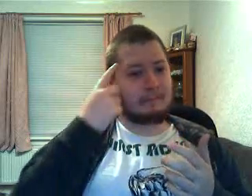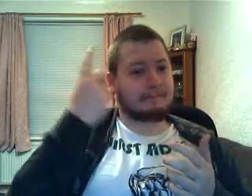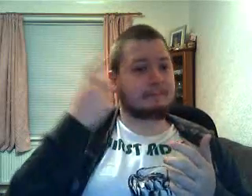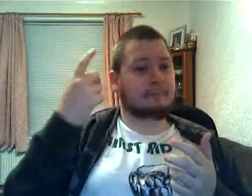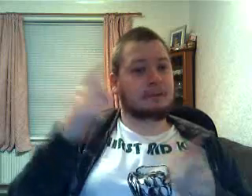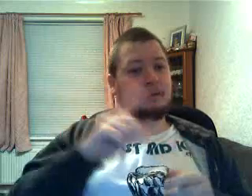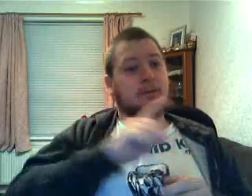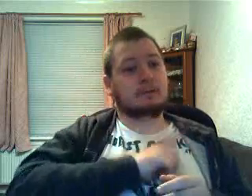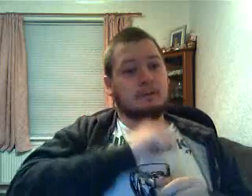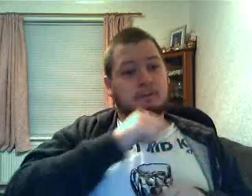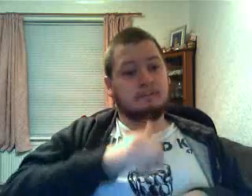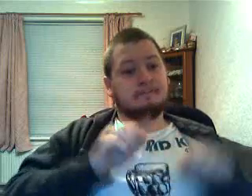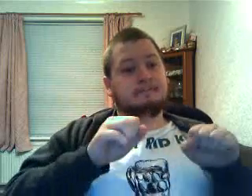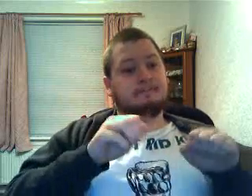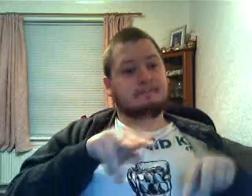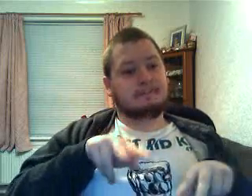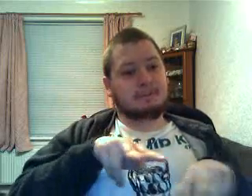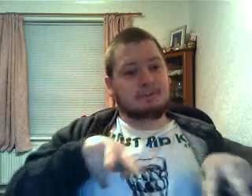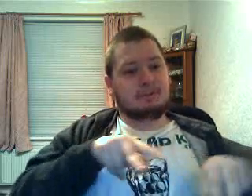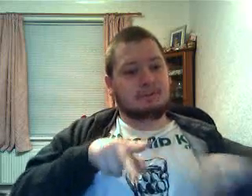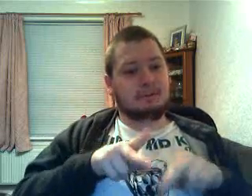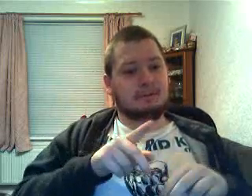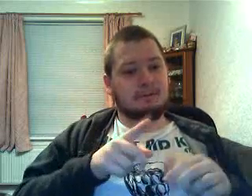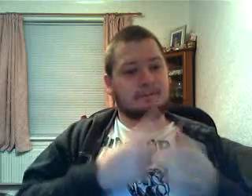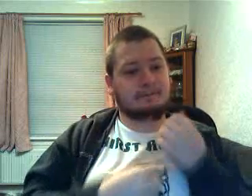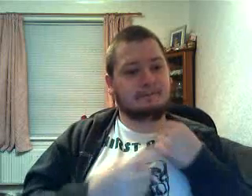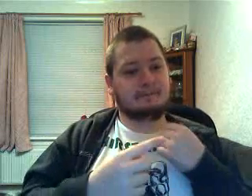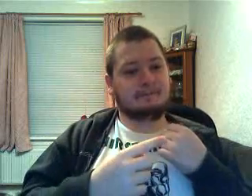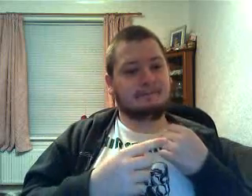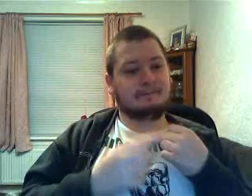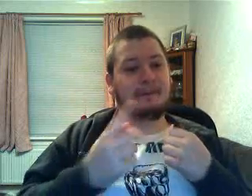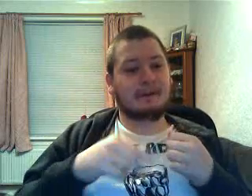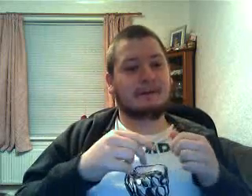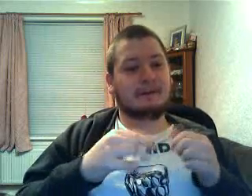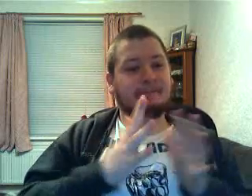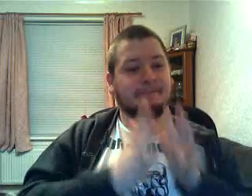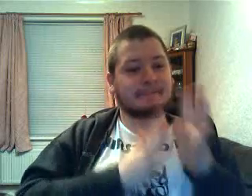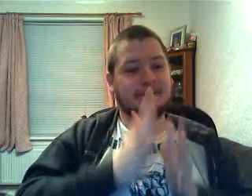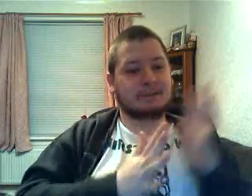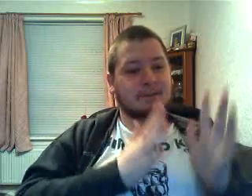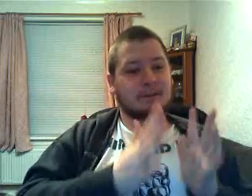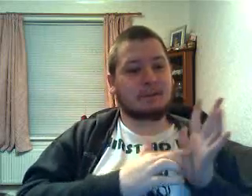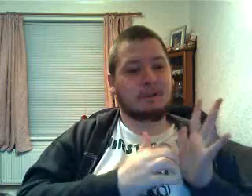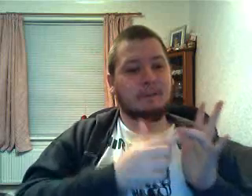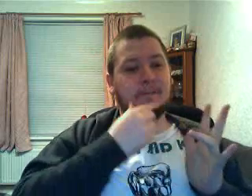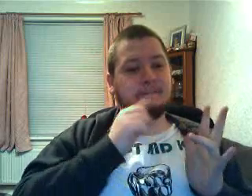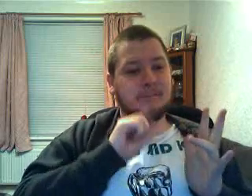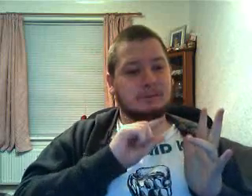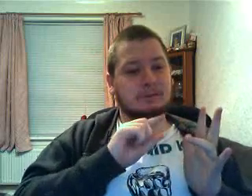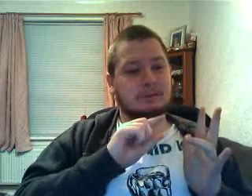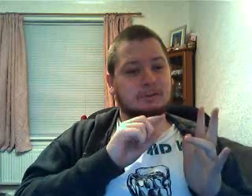and I thought why not start record myself and sign to people